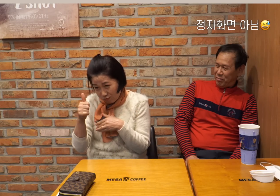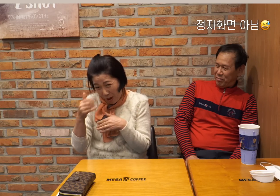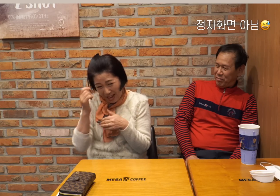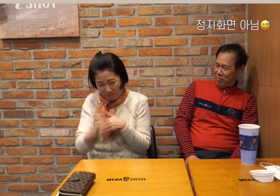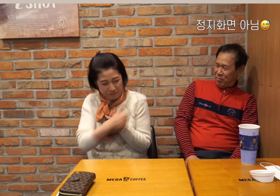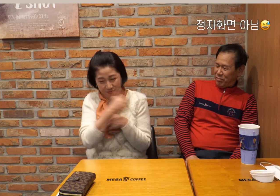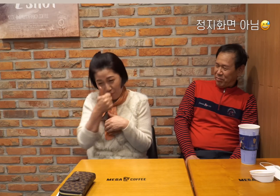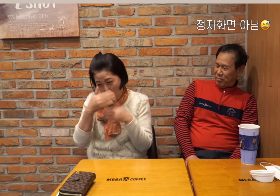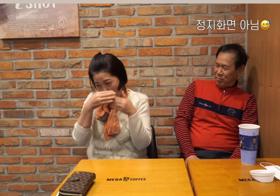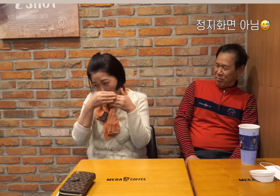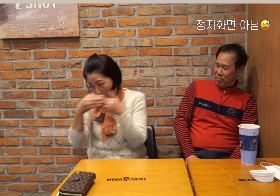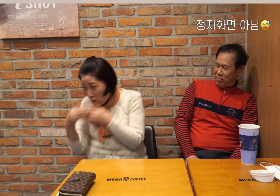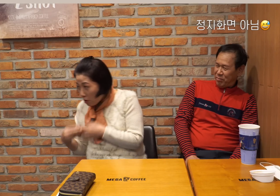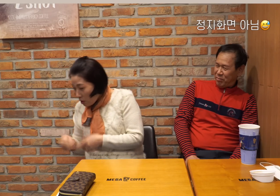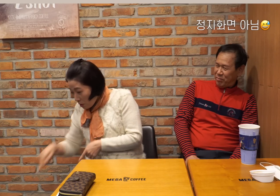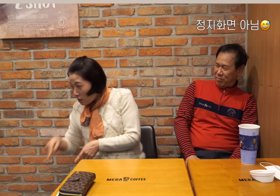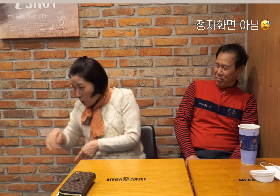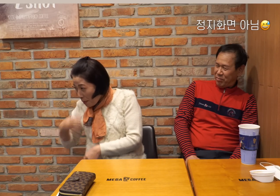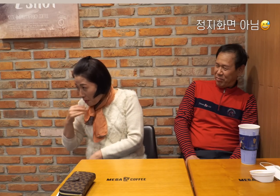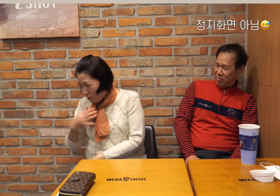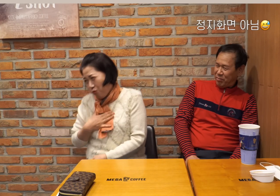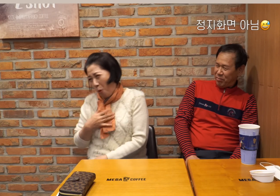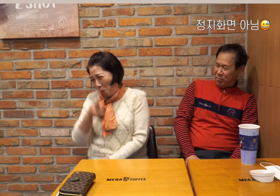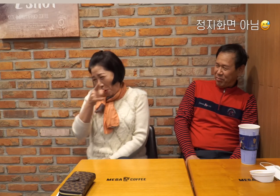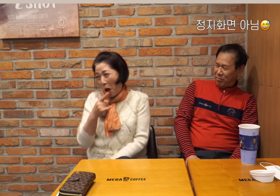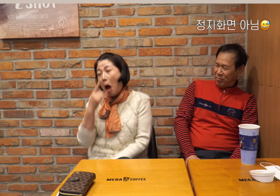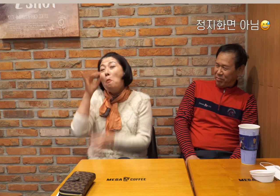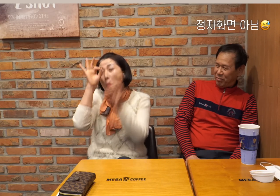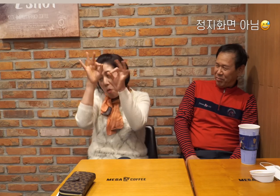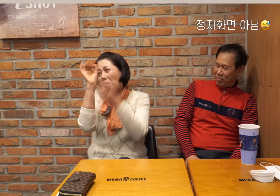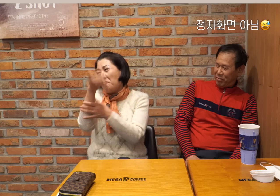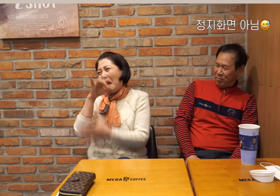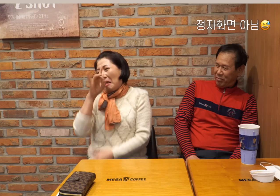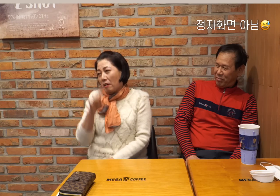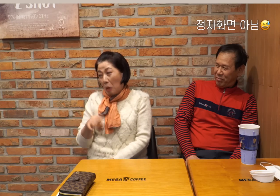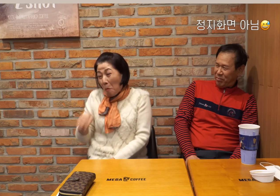because I thought I would have to get permission from my mother,